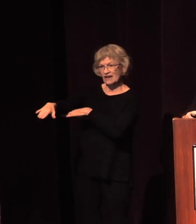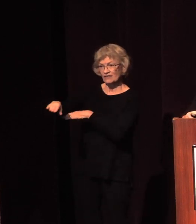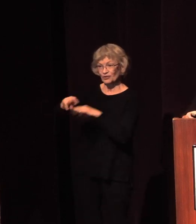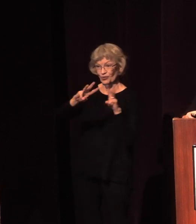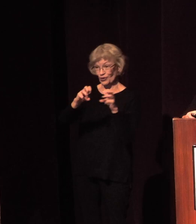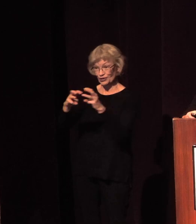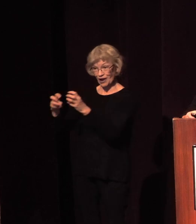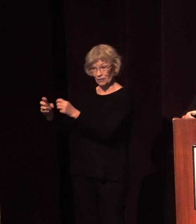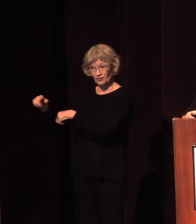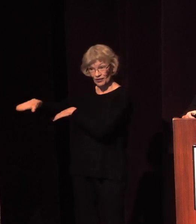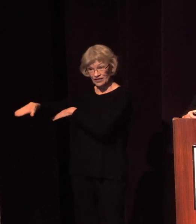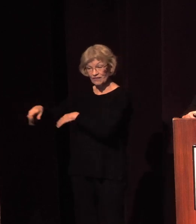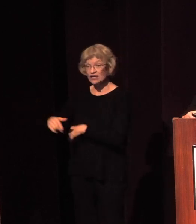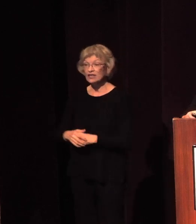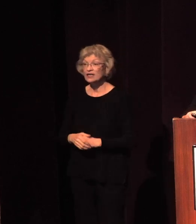committee which is the group that